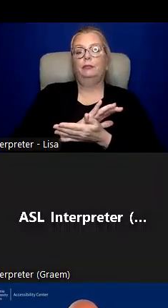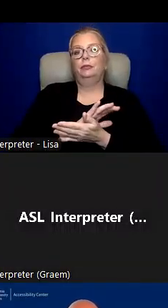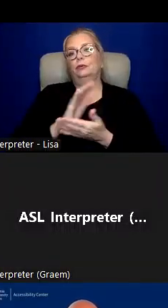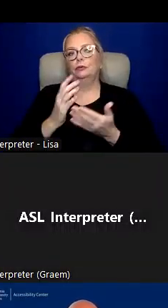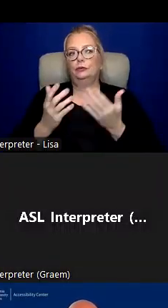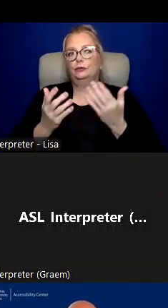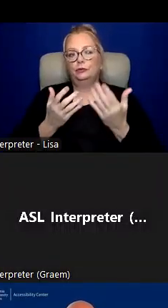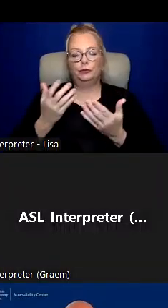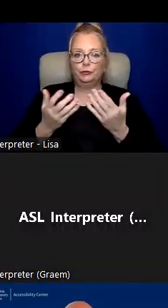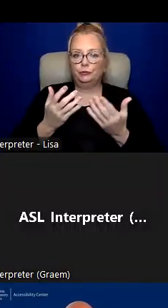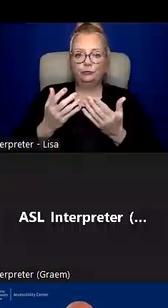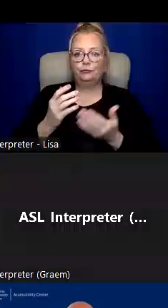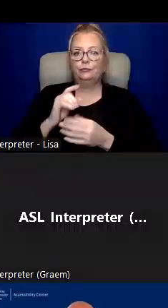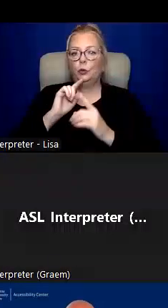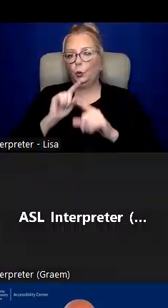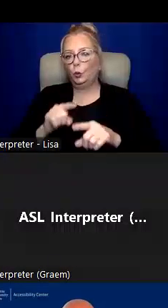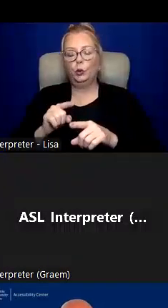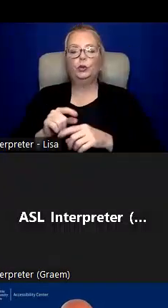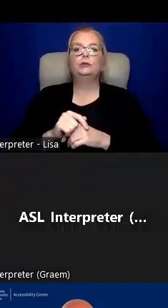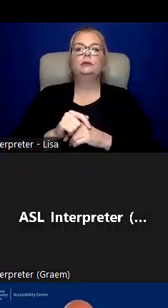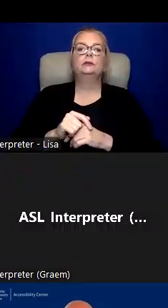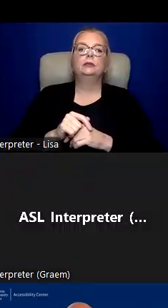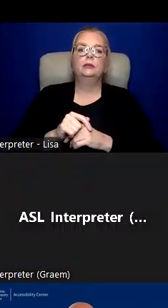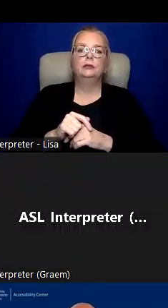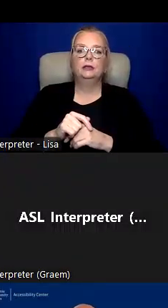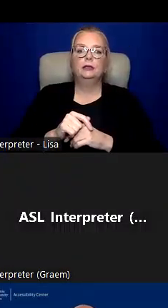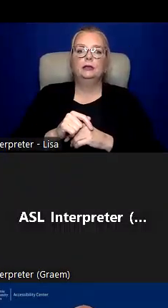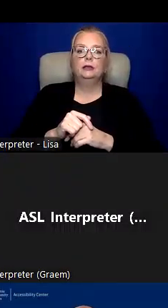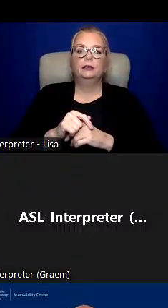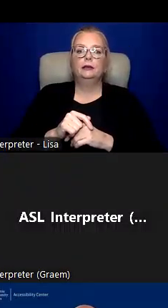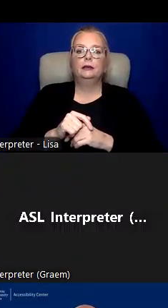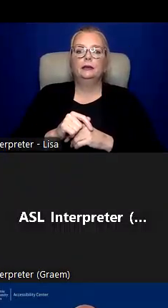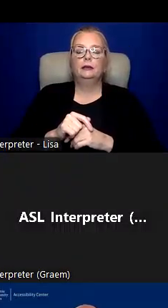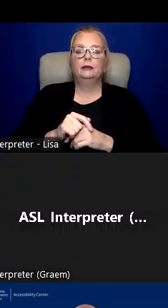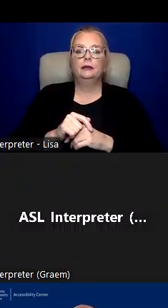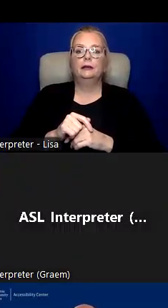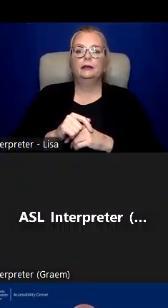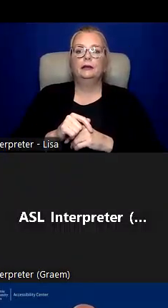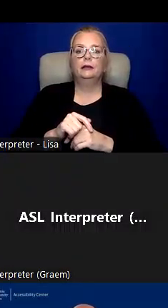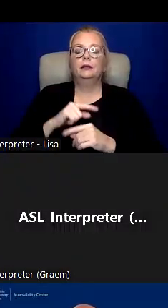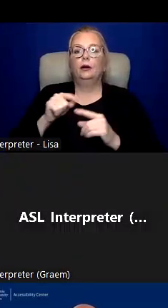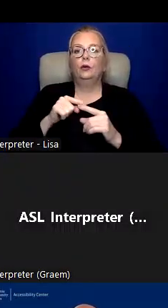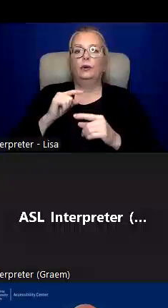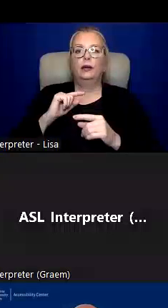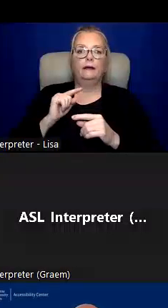how we received orders from people wanting to buy things. And when I first started, I was trying to figure out, well,